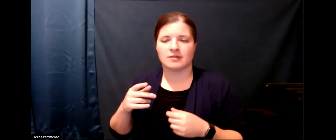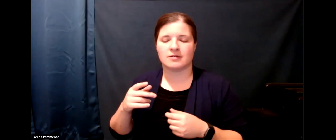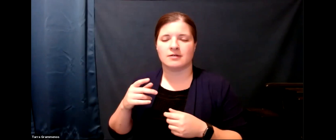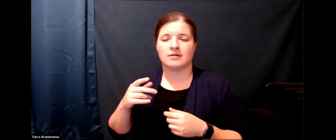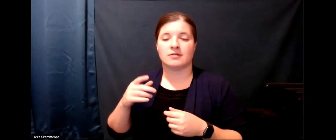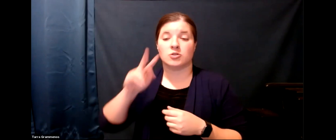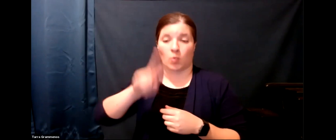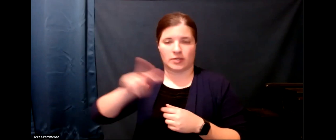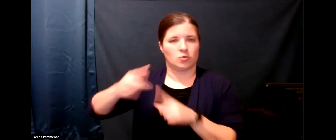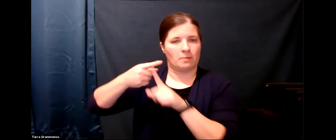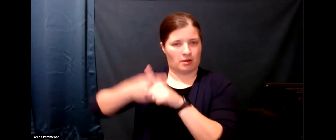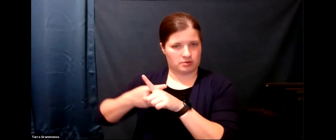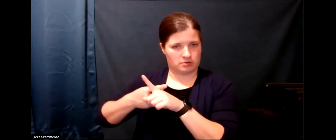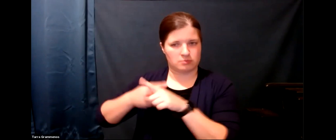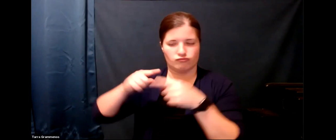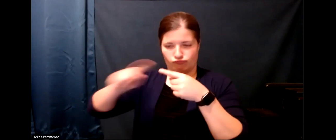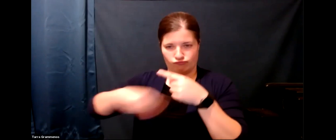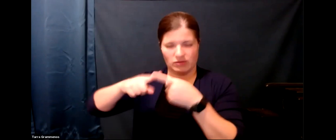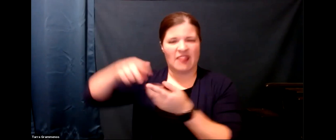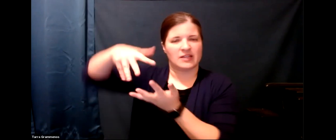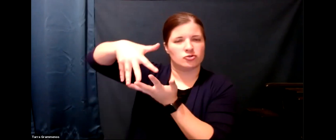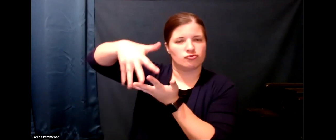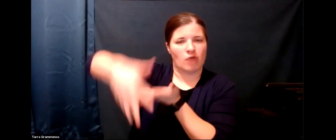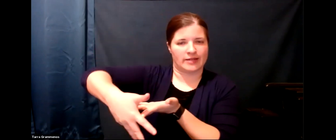22-month schedule, we shred, we secure-shred